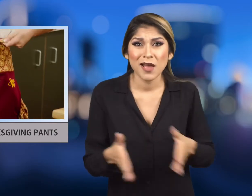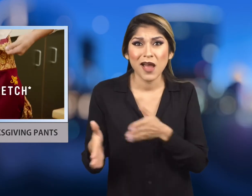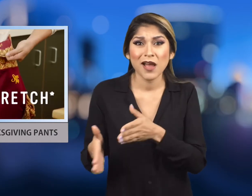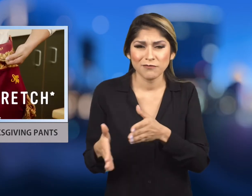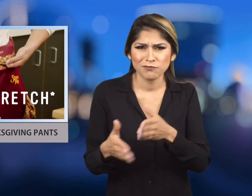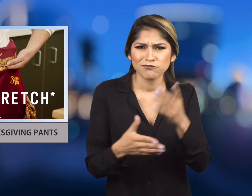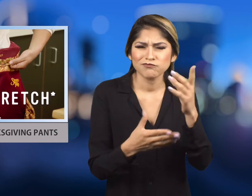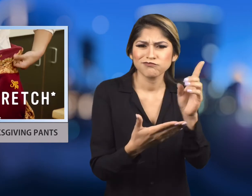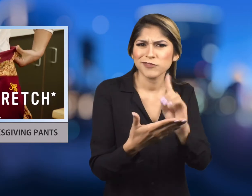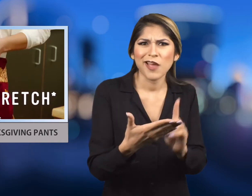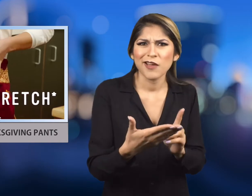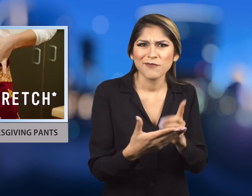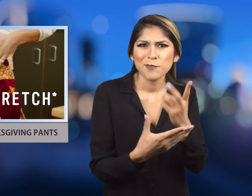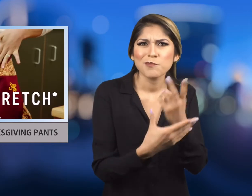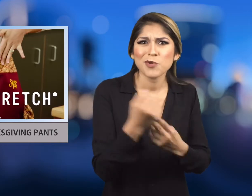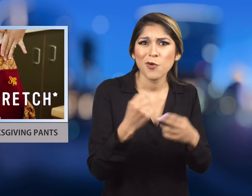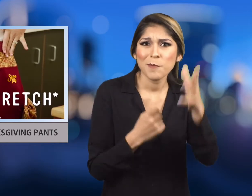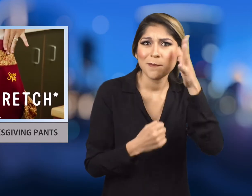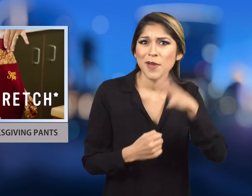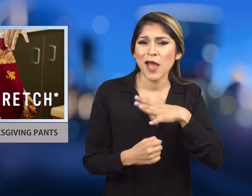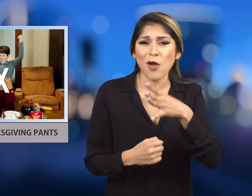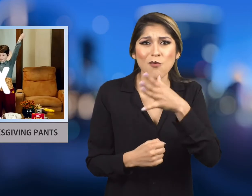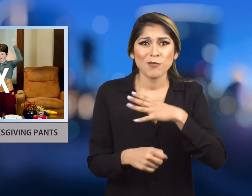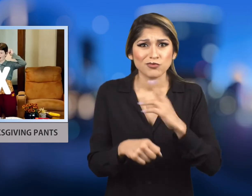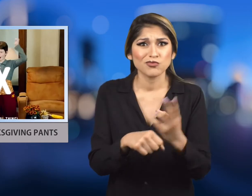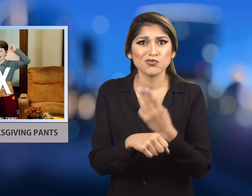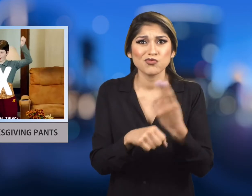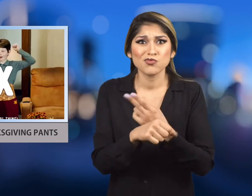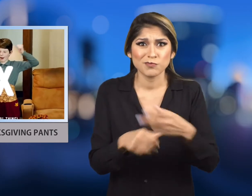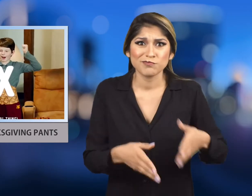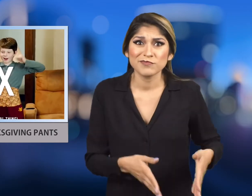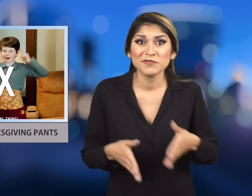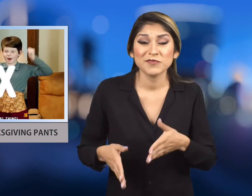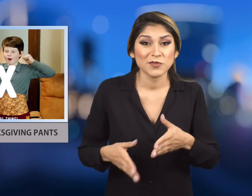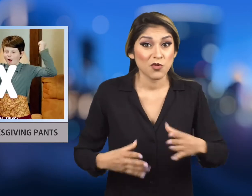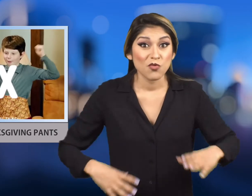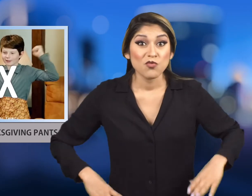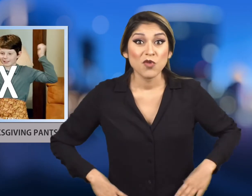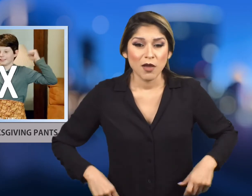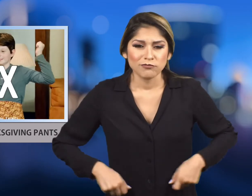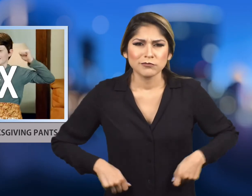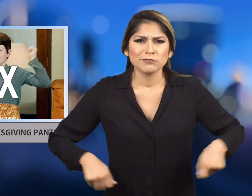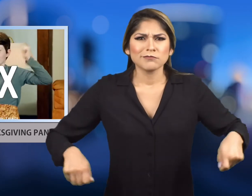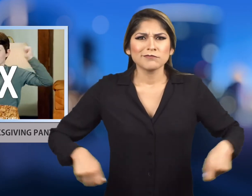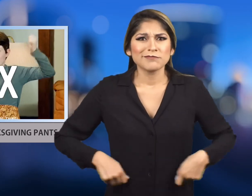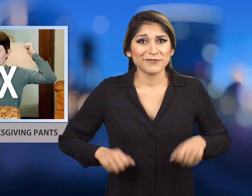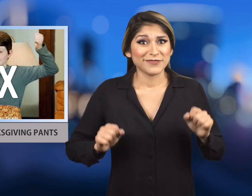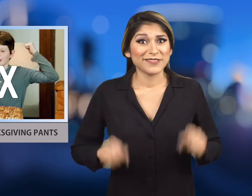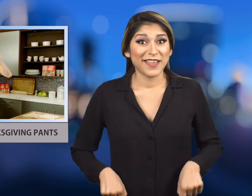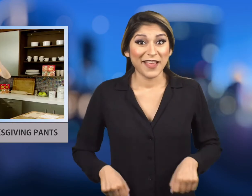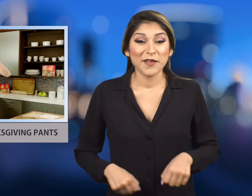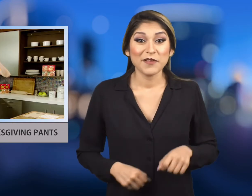unisex pants with an elastic waist band.